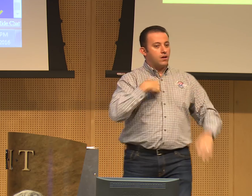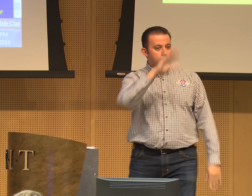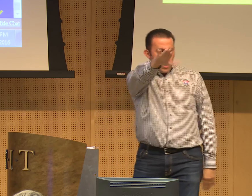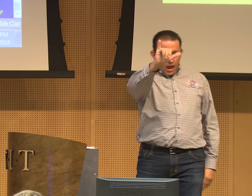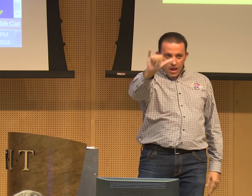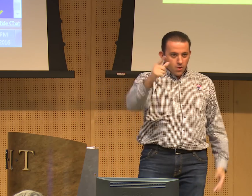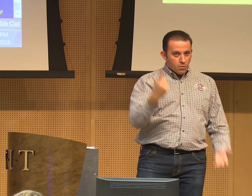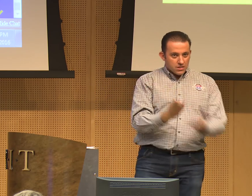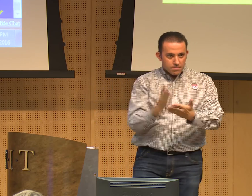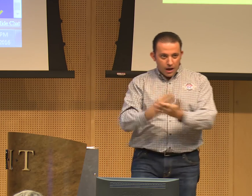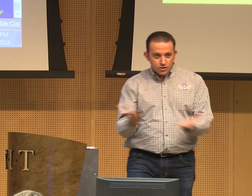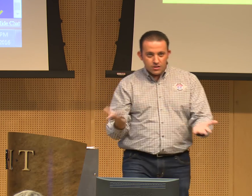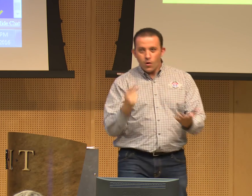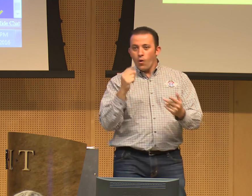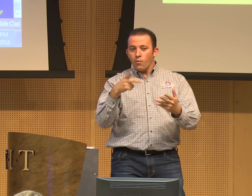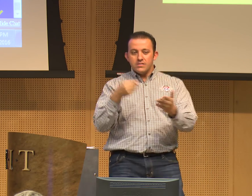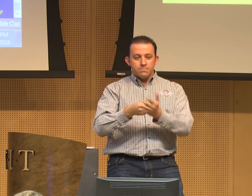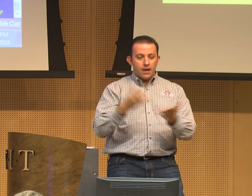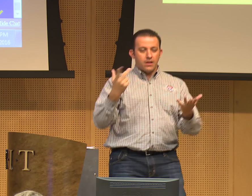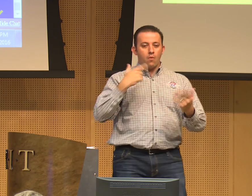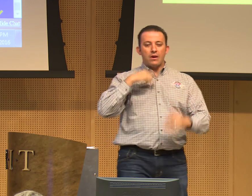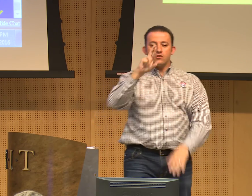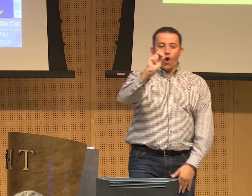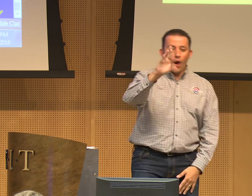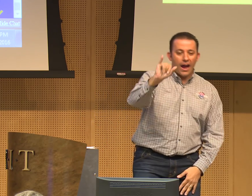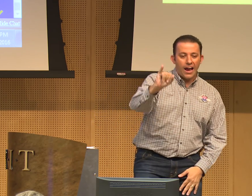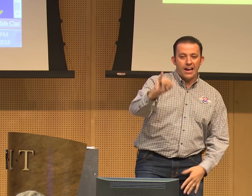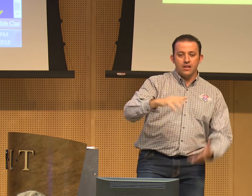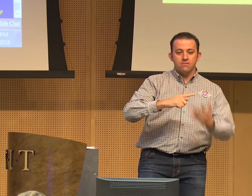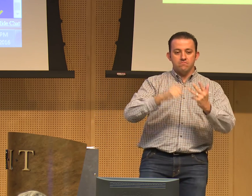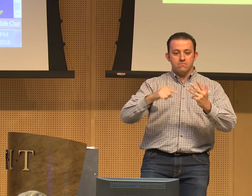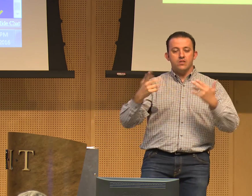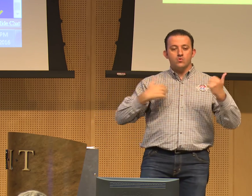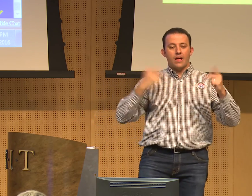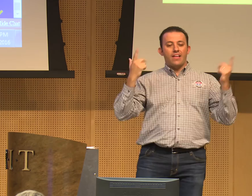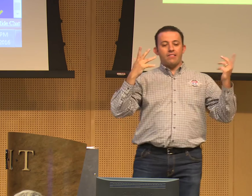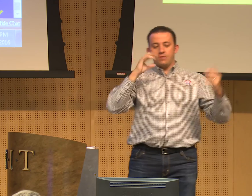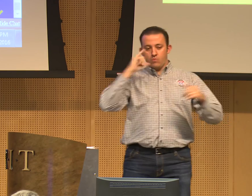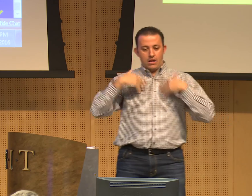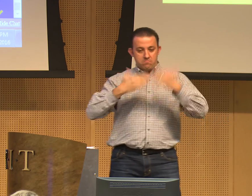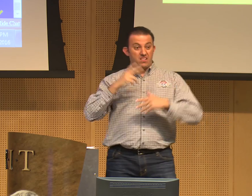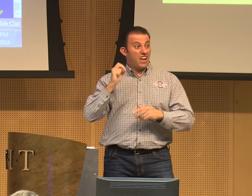I was like, "Hey, what's your budget? "What's this all about? What's the return on investment, your ROIs?"